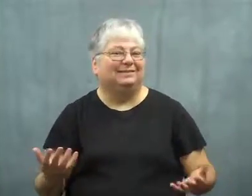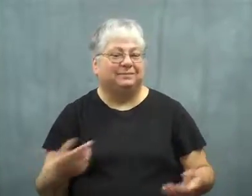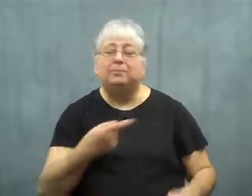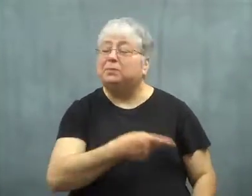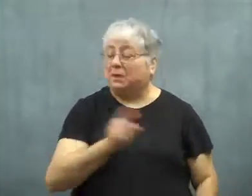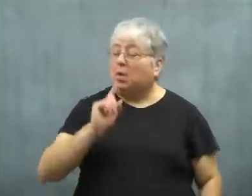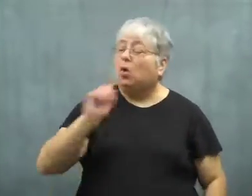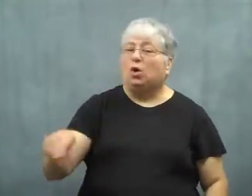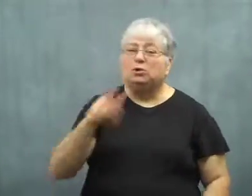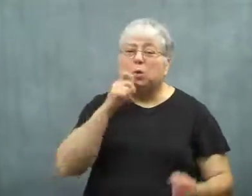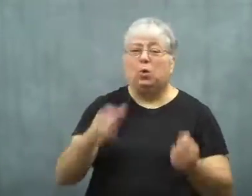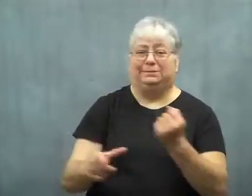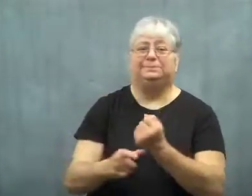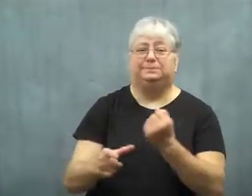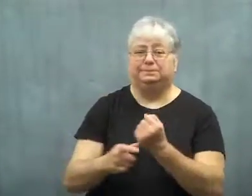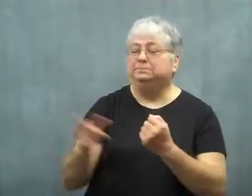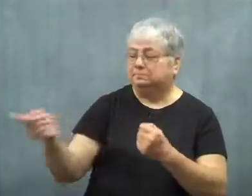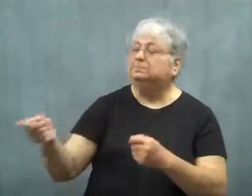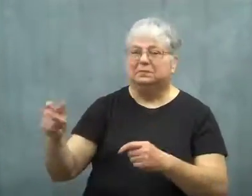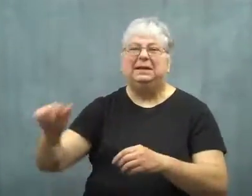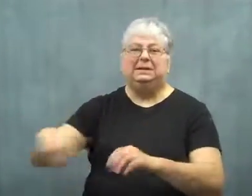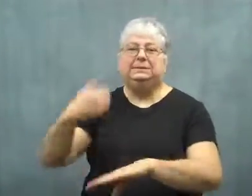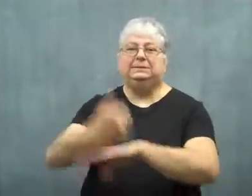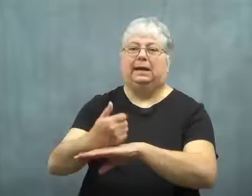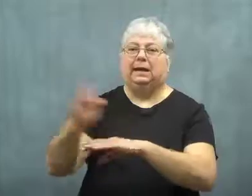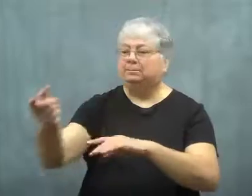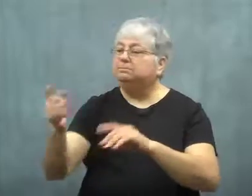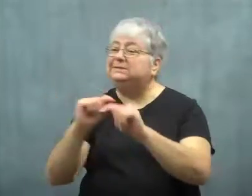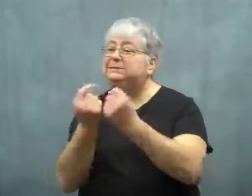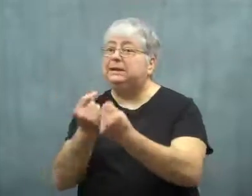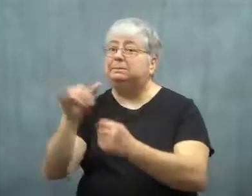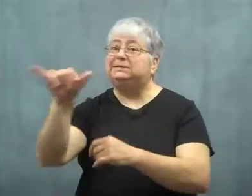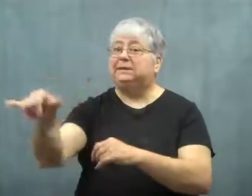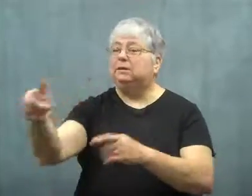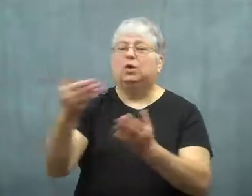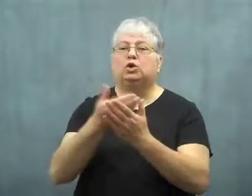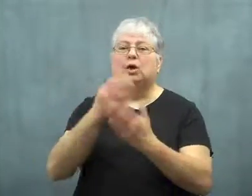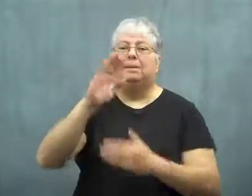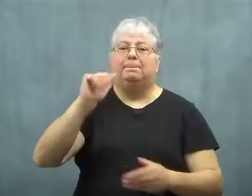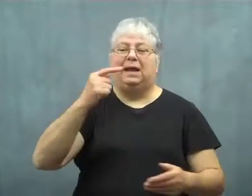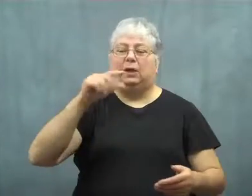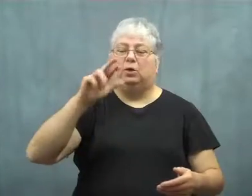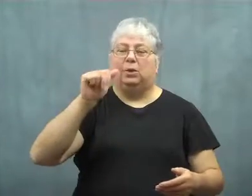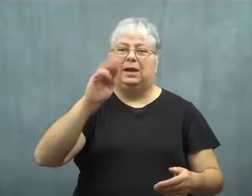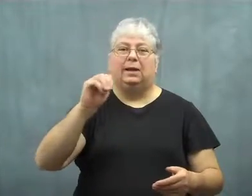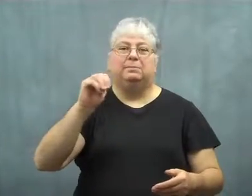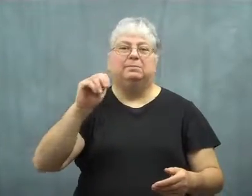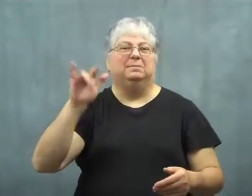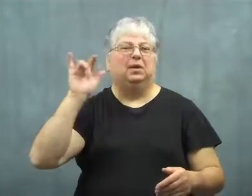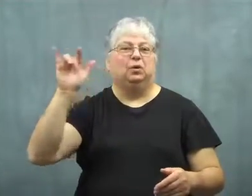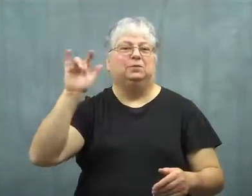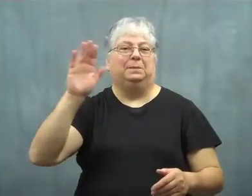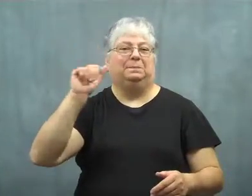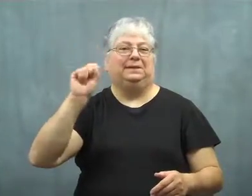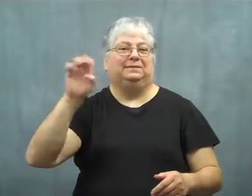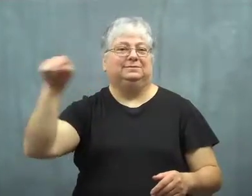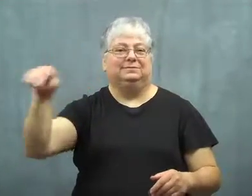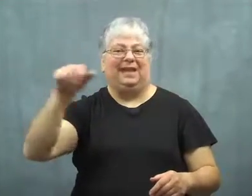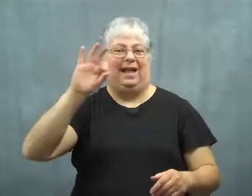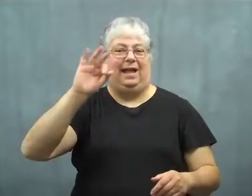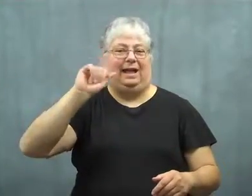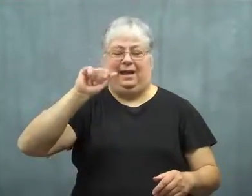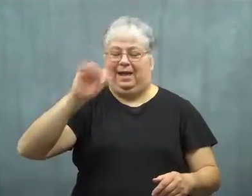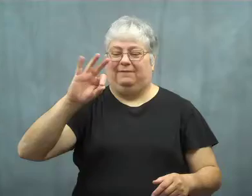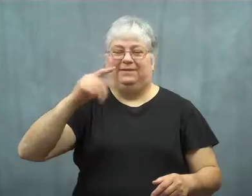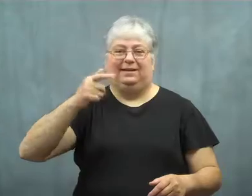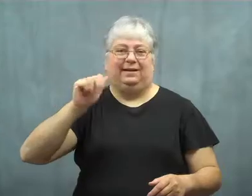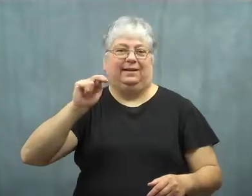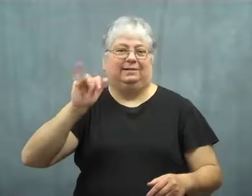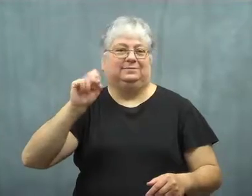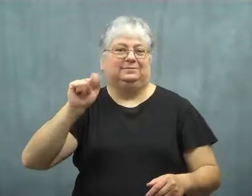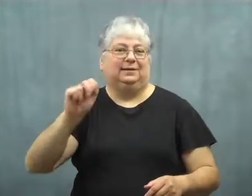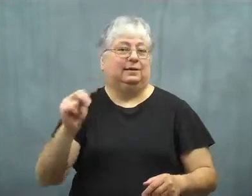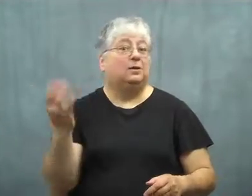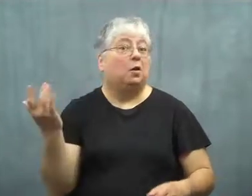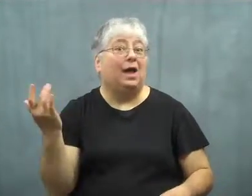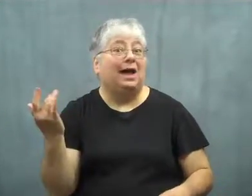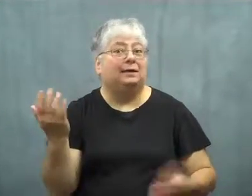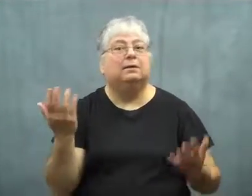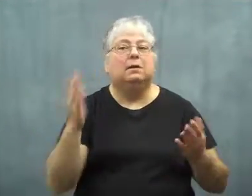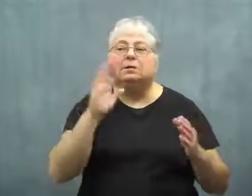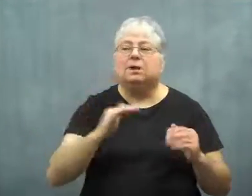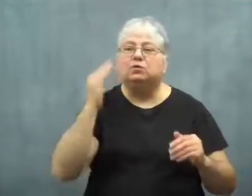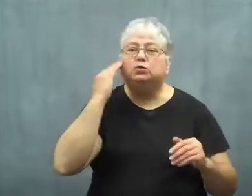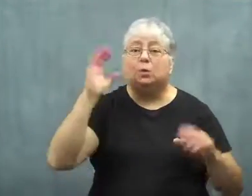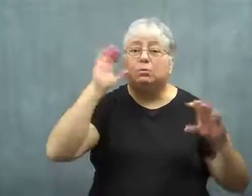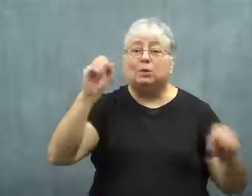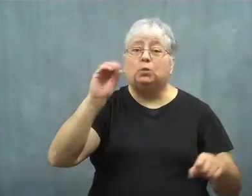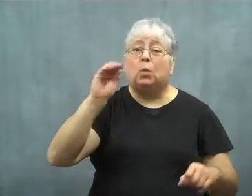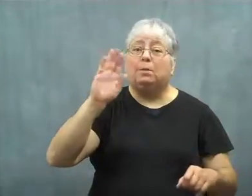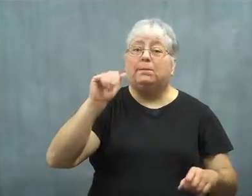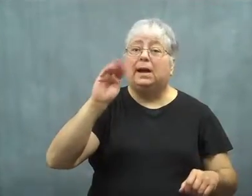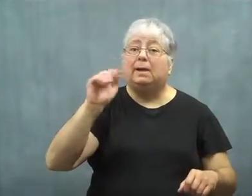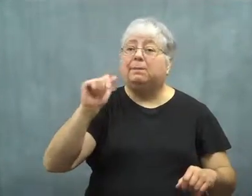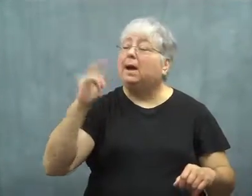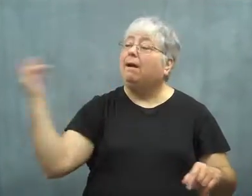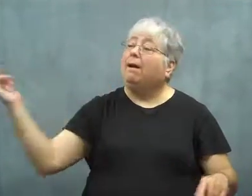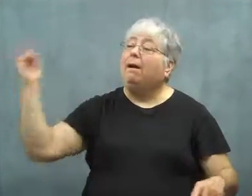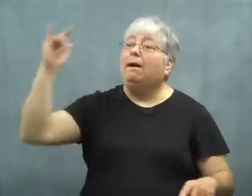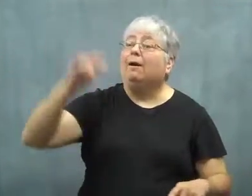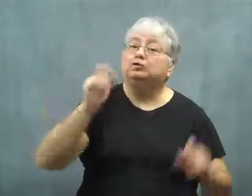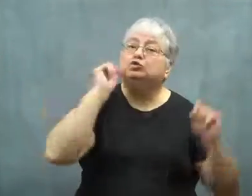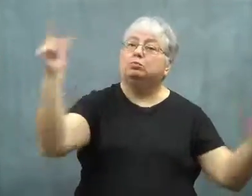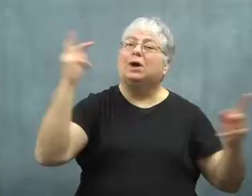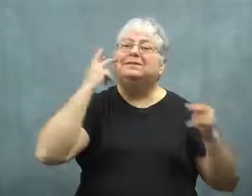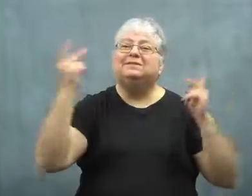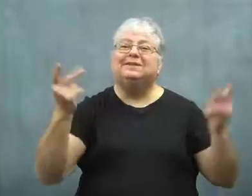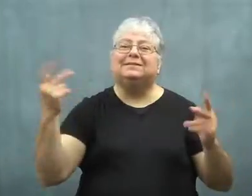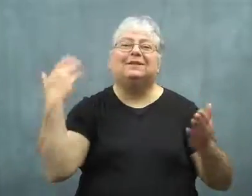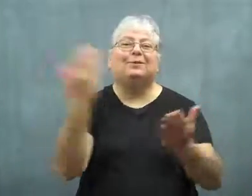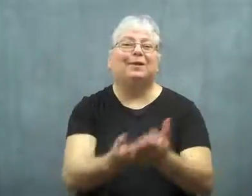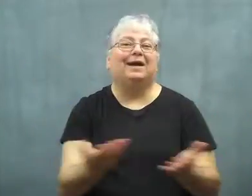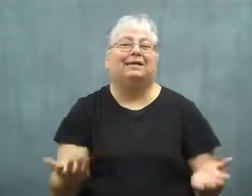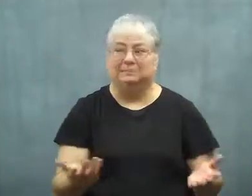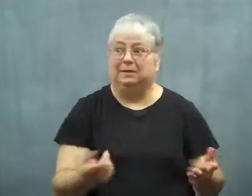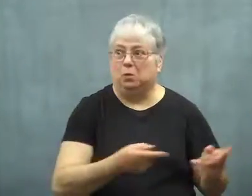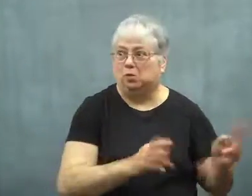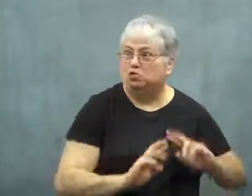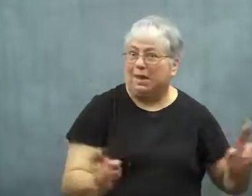He had a subordinate set up a team near Bagram Air Base in Afghanistan.